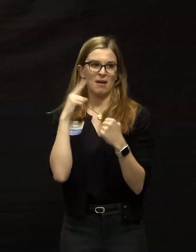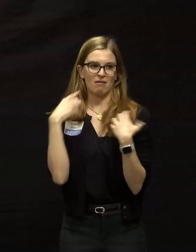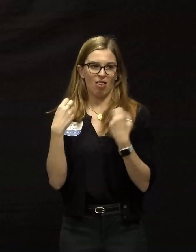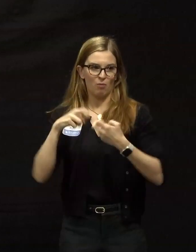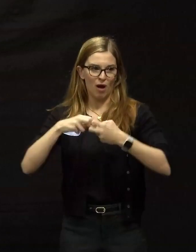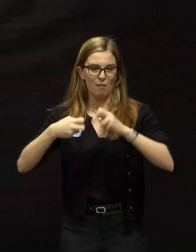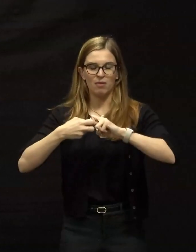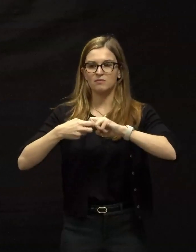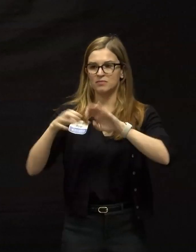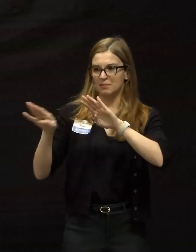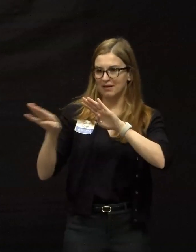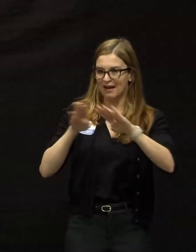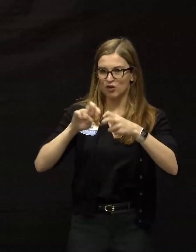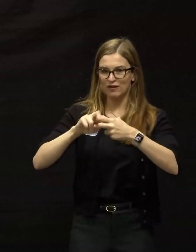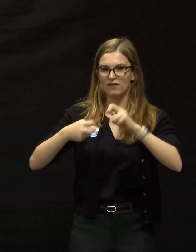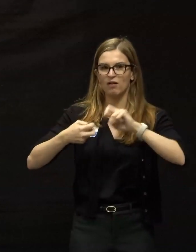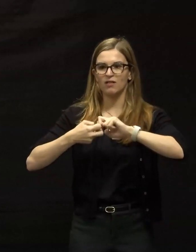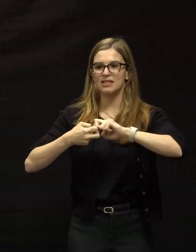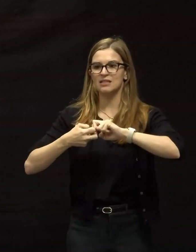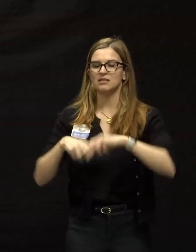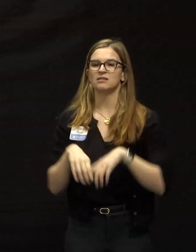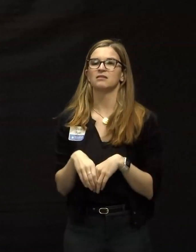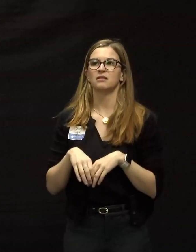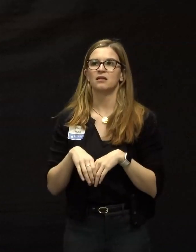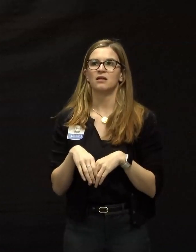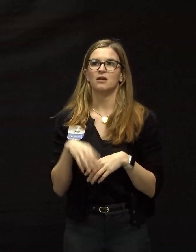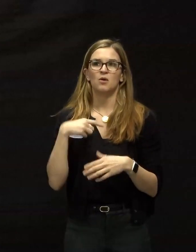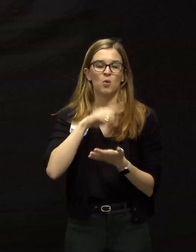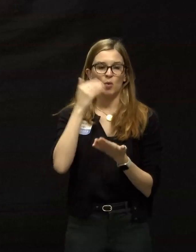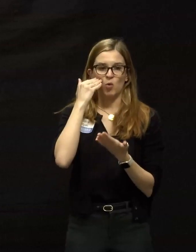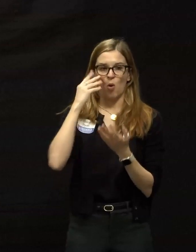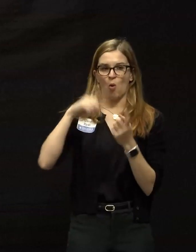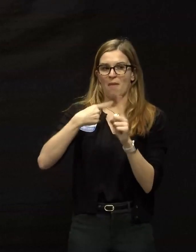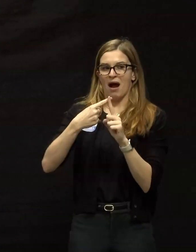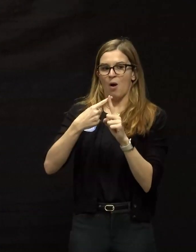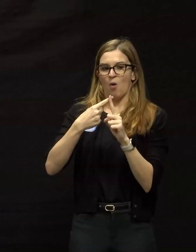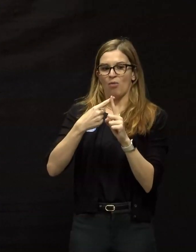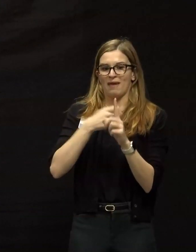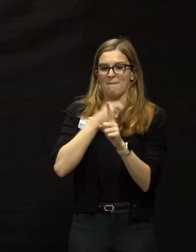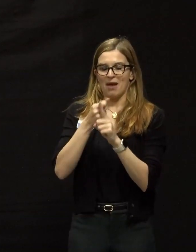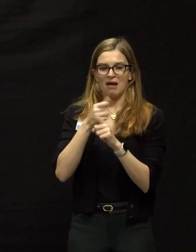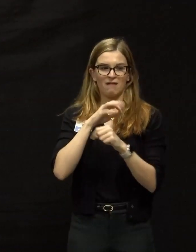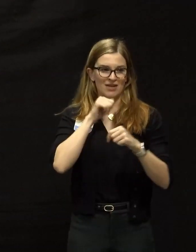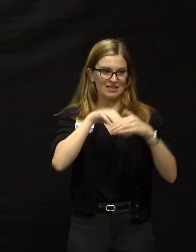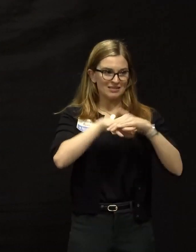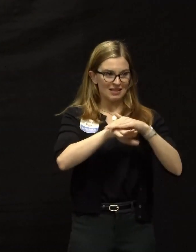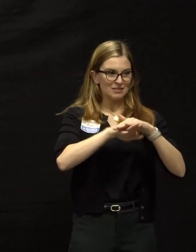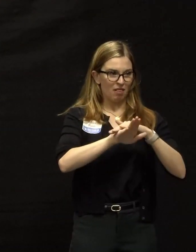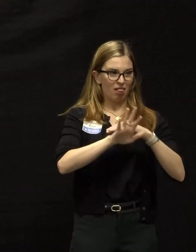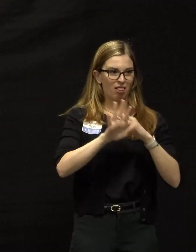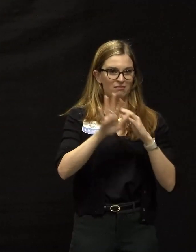and that they are now at higher risk for mental health disorders. We know about the impacts